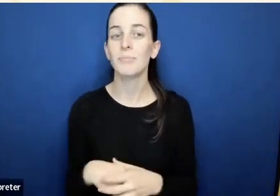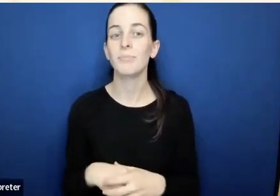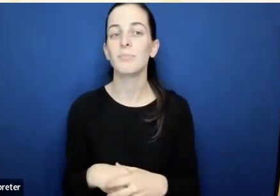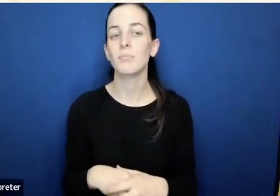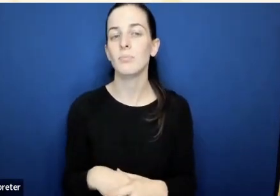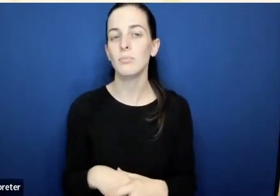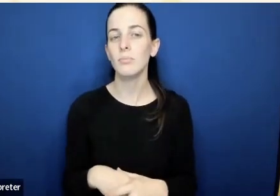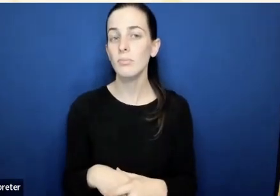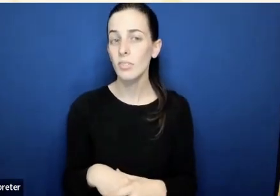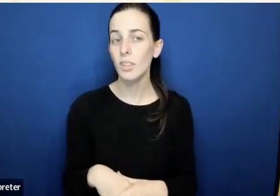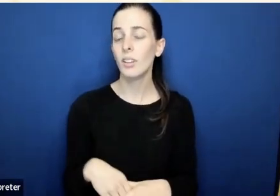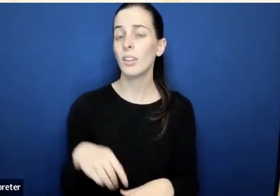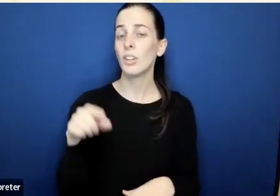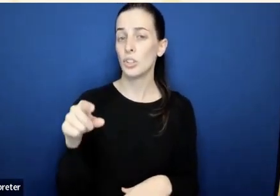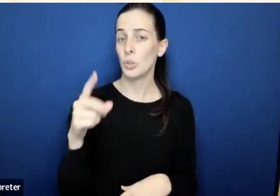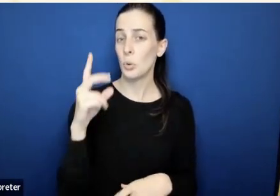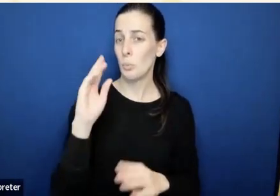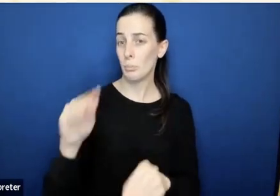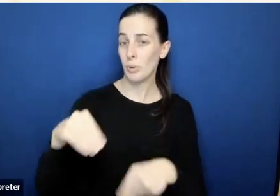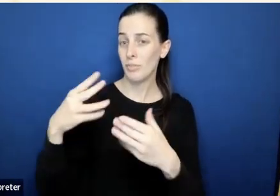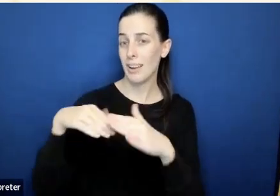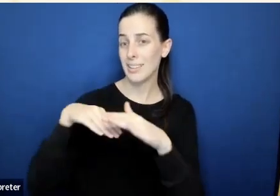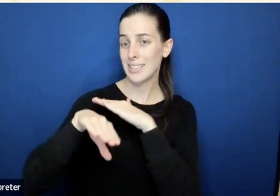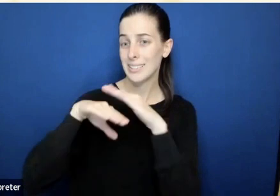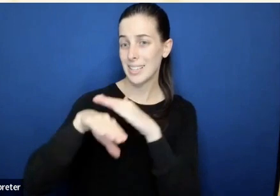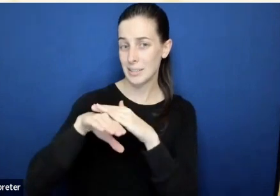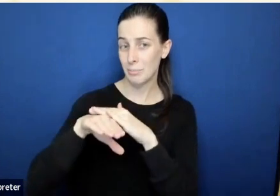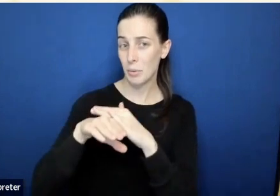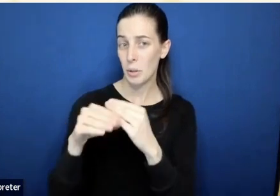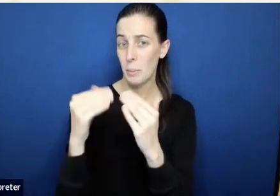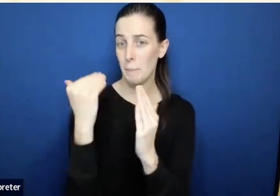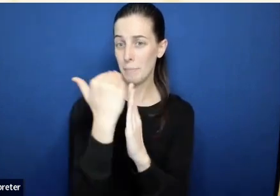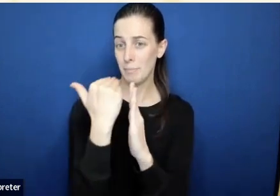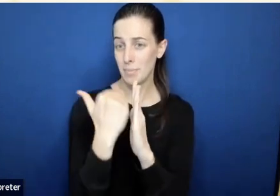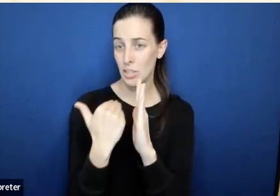Authors can provide accessible names, using aria-label or aria-labelledby.